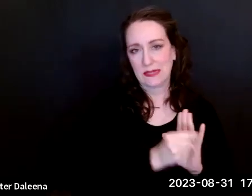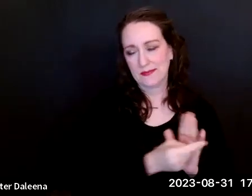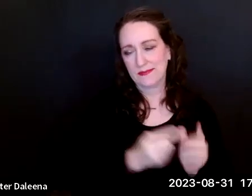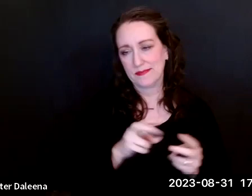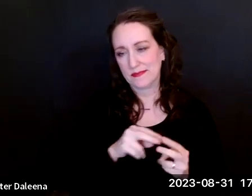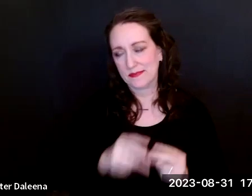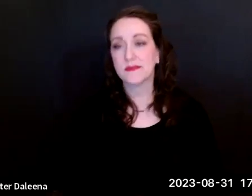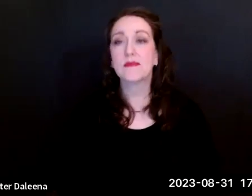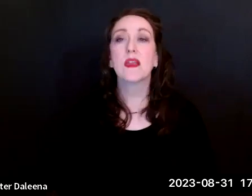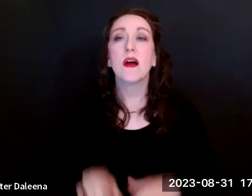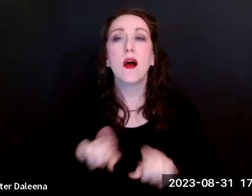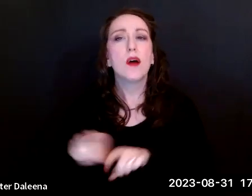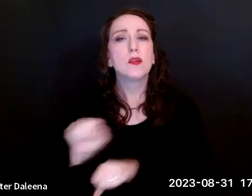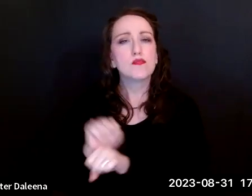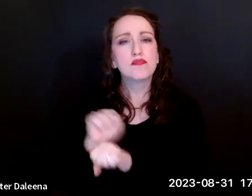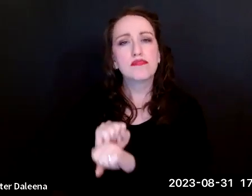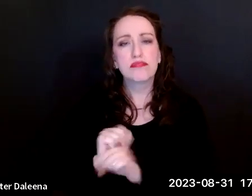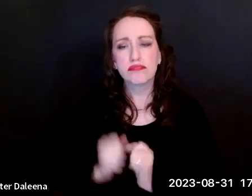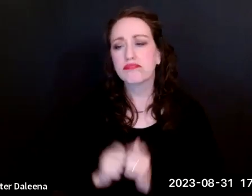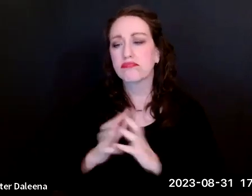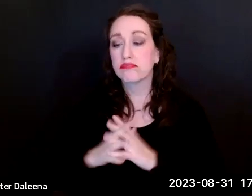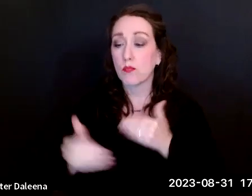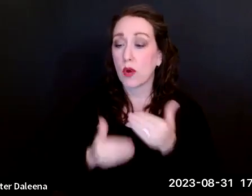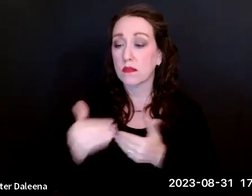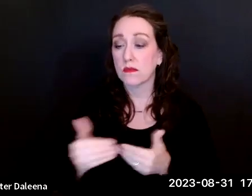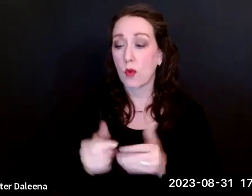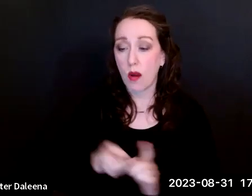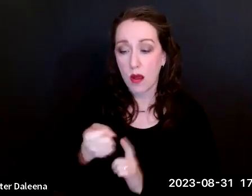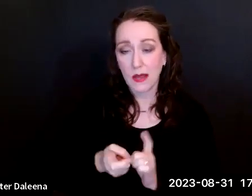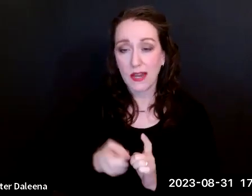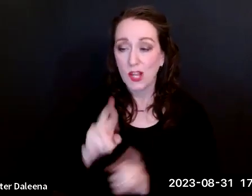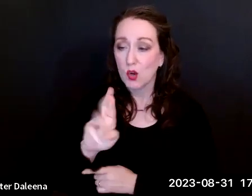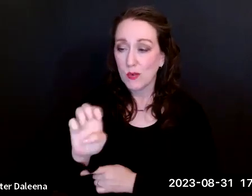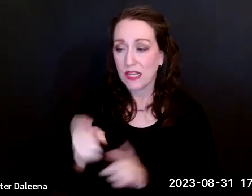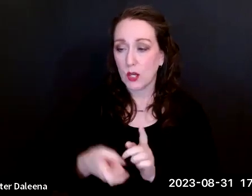we are also working to establish a process for automatic re-reviews for all Behavioral Health